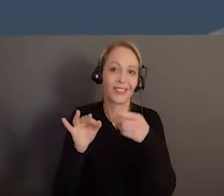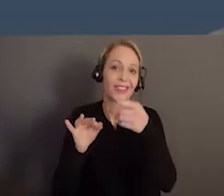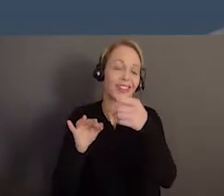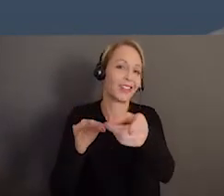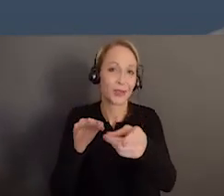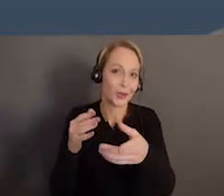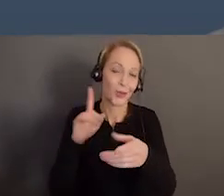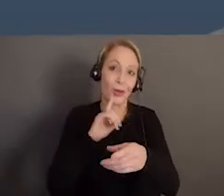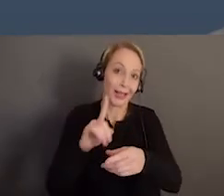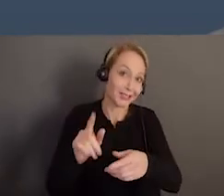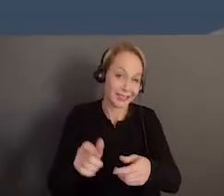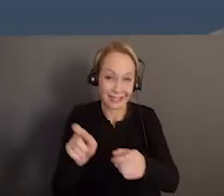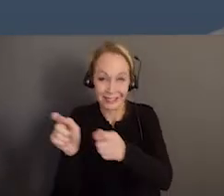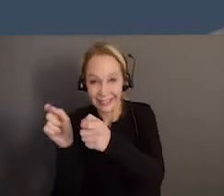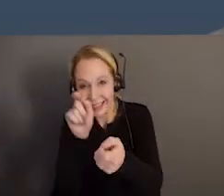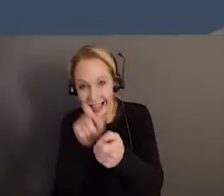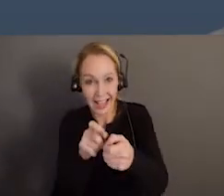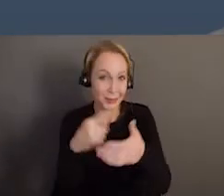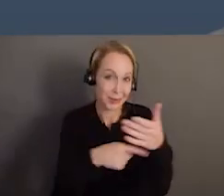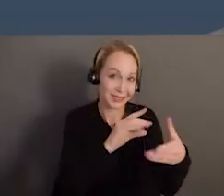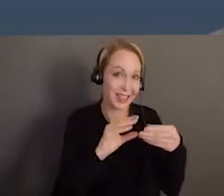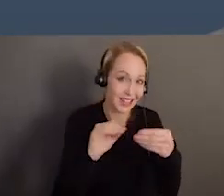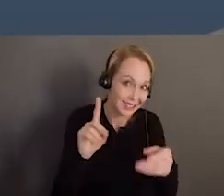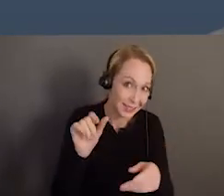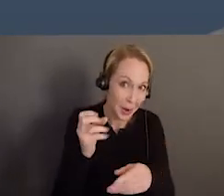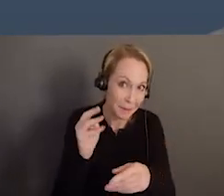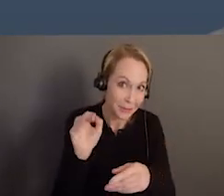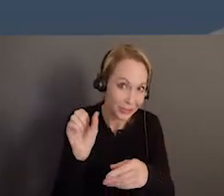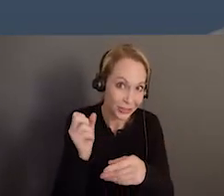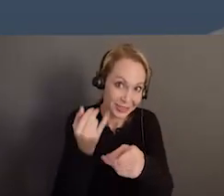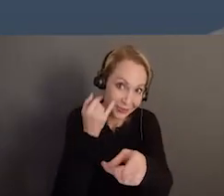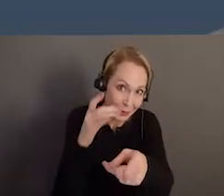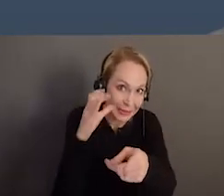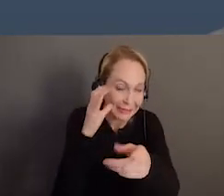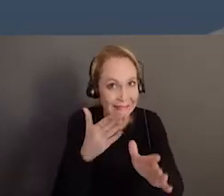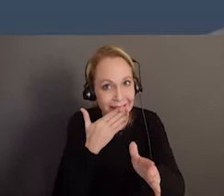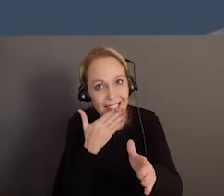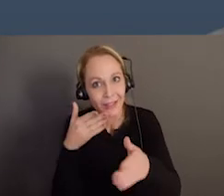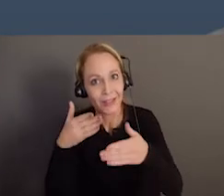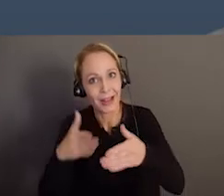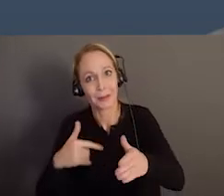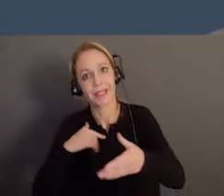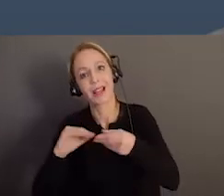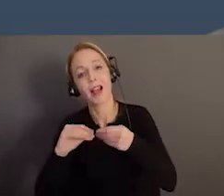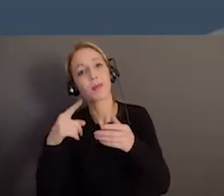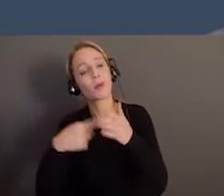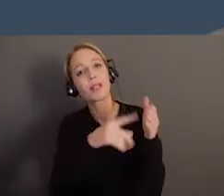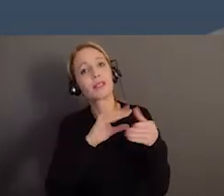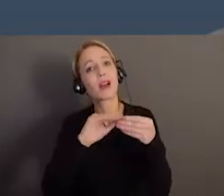TRACK BUT ONE THING THAT HE TALKED ABOUT RELATIONSHIP AND THE CHANGING EXPECTATIONS OF RELATIONSHIP THAT WE